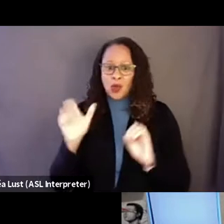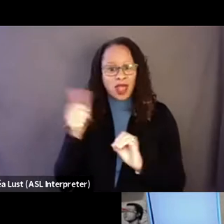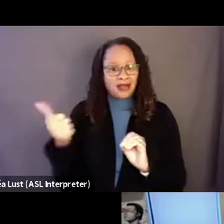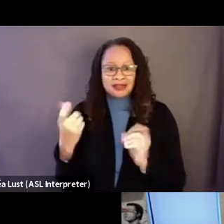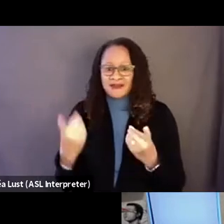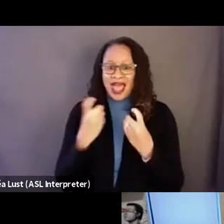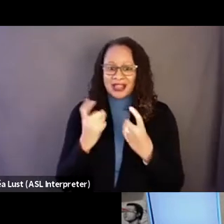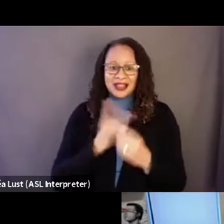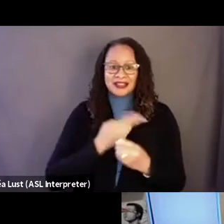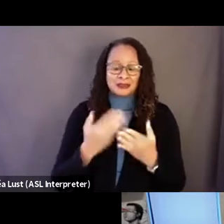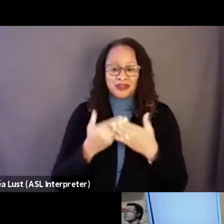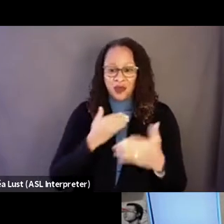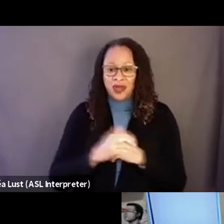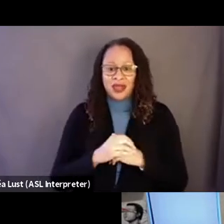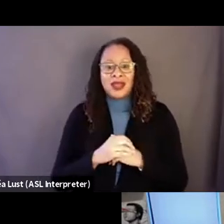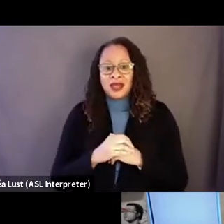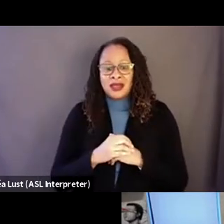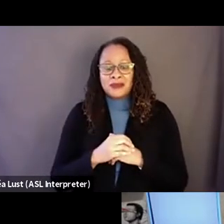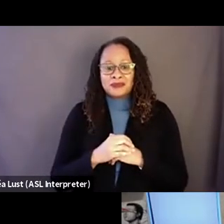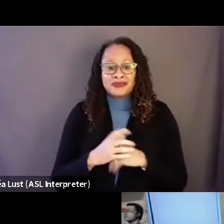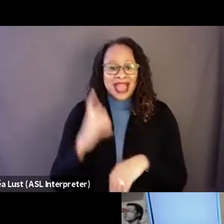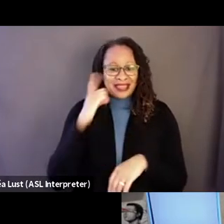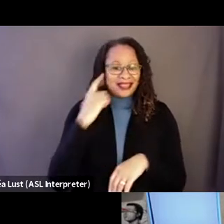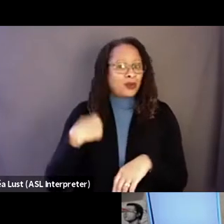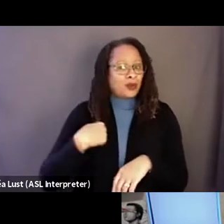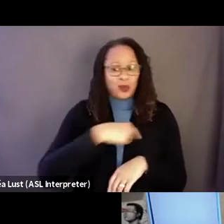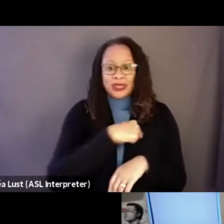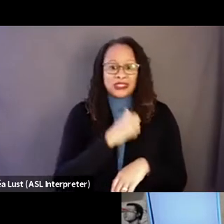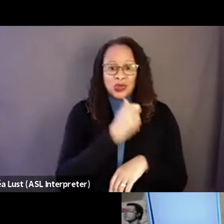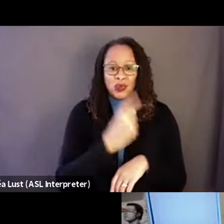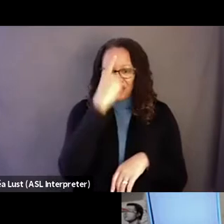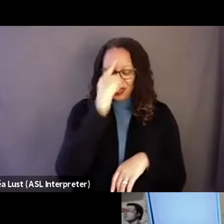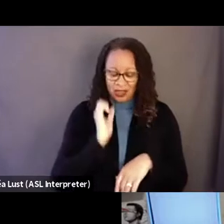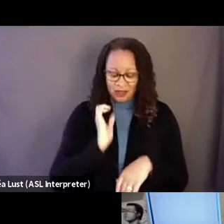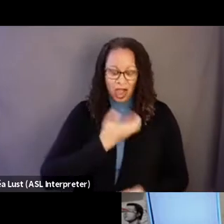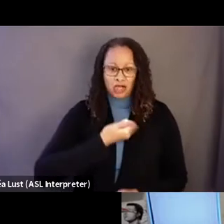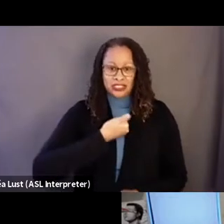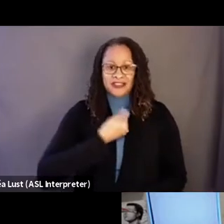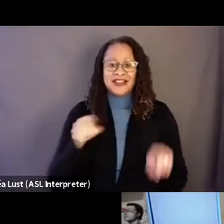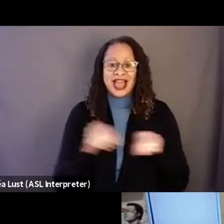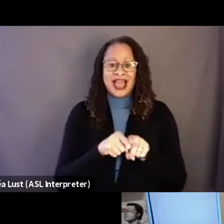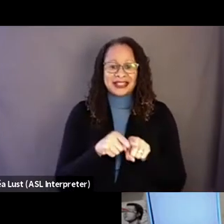I think we don't think of ourselves as our parents, because we're home.